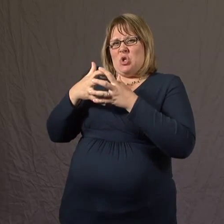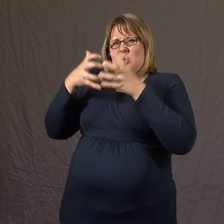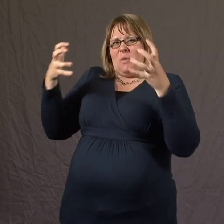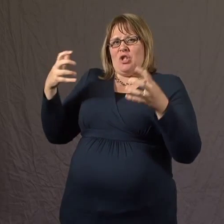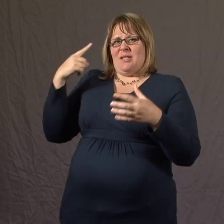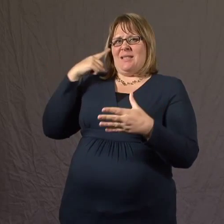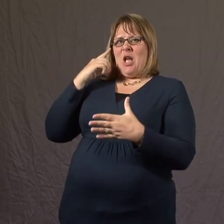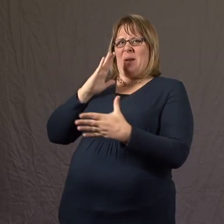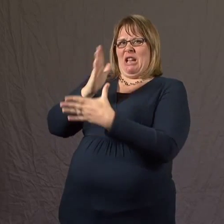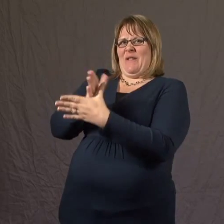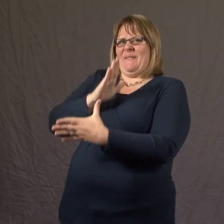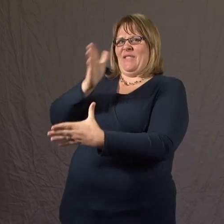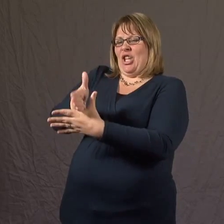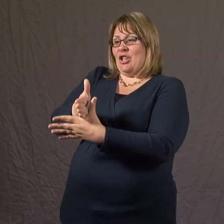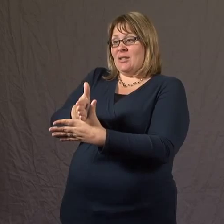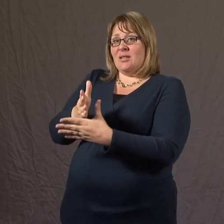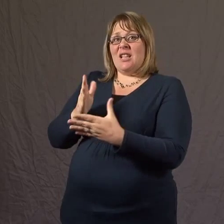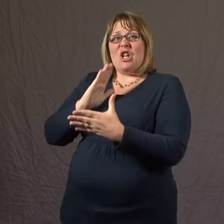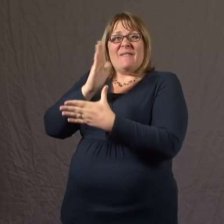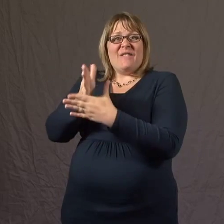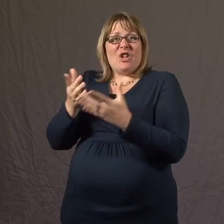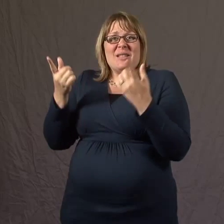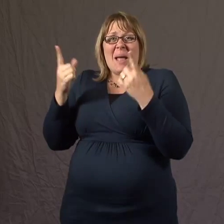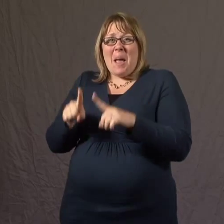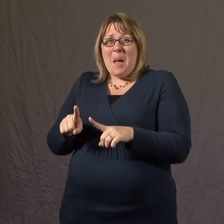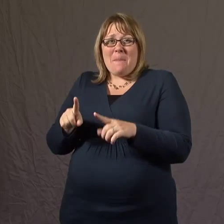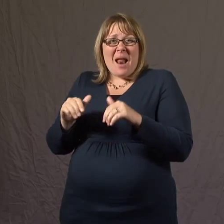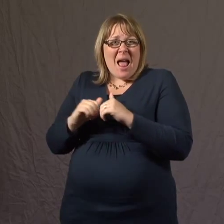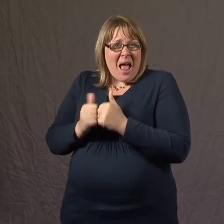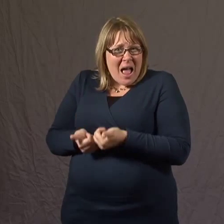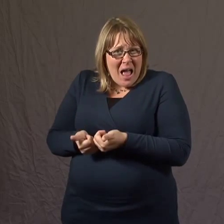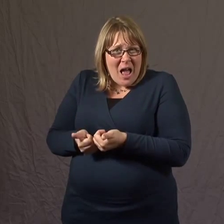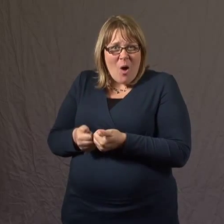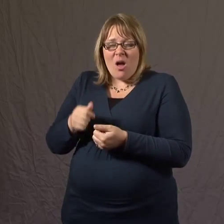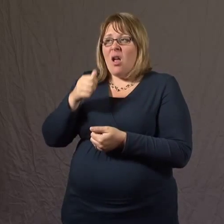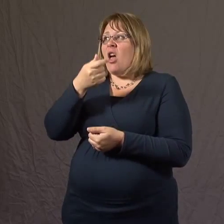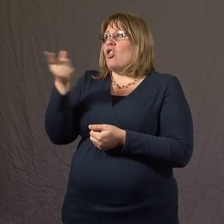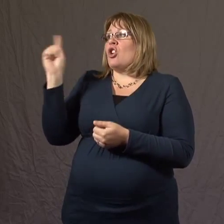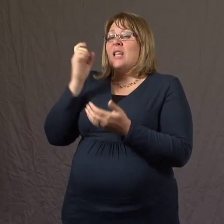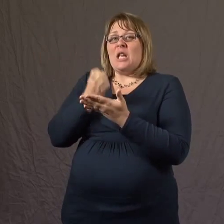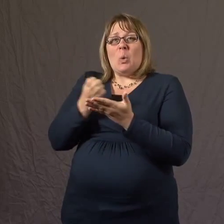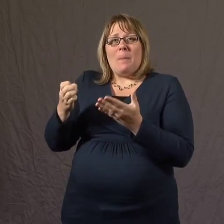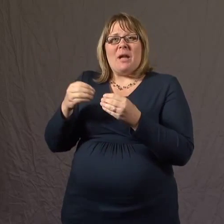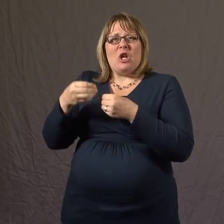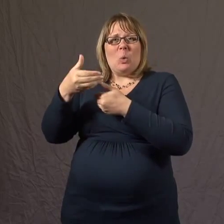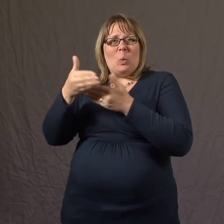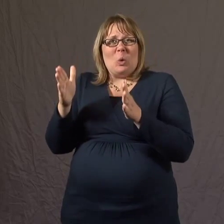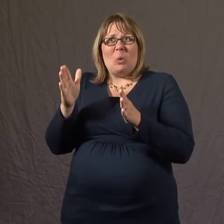Another problem may simply be the room itself. There may be too much interference. This interference